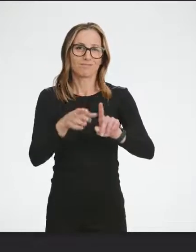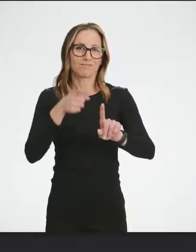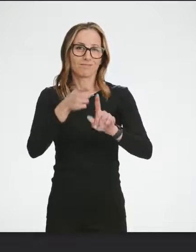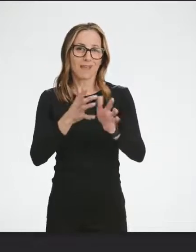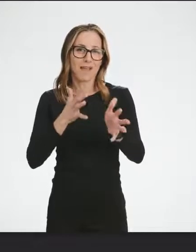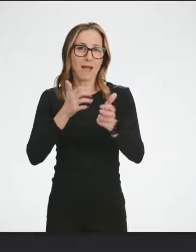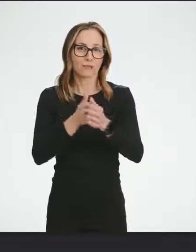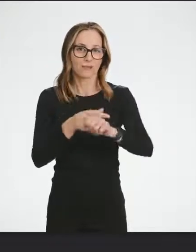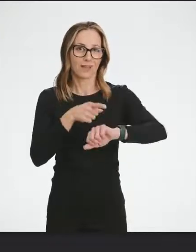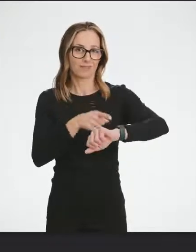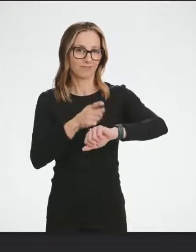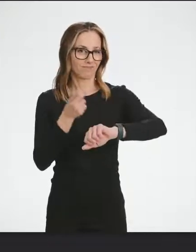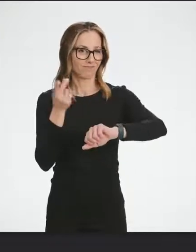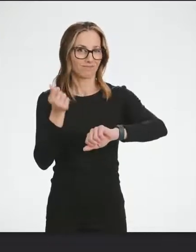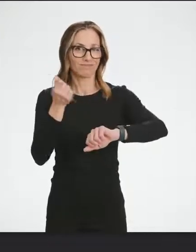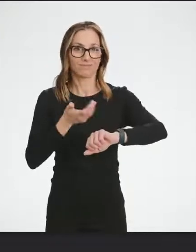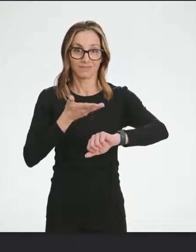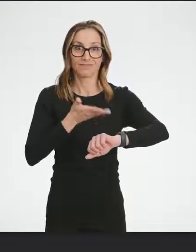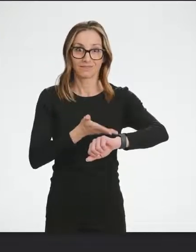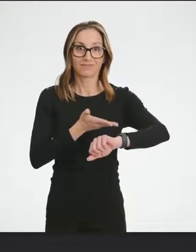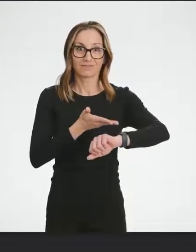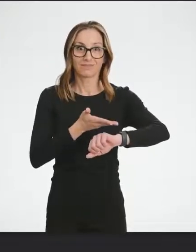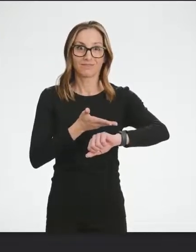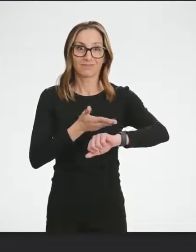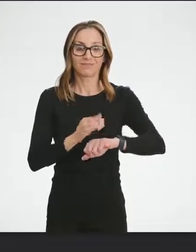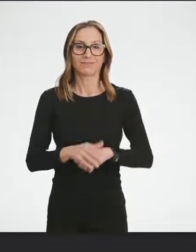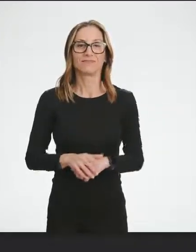presented beautifully right when users need it.